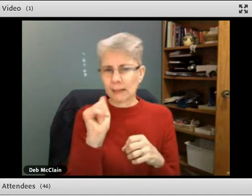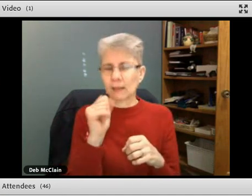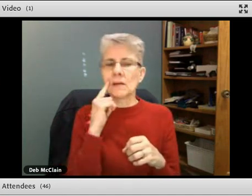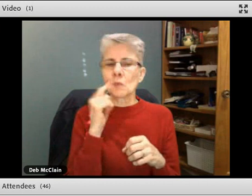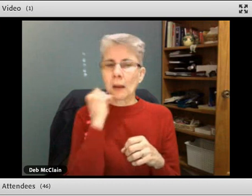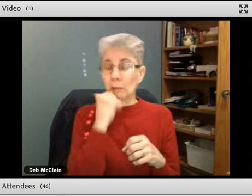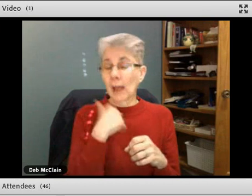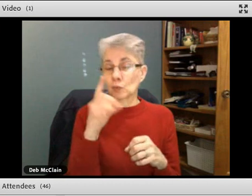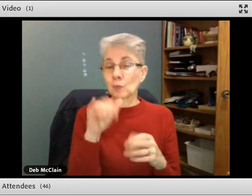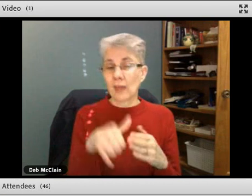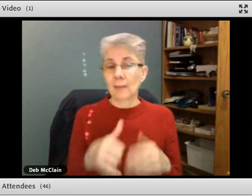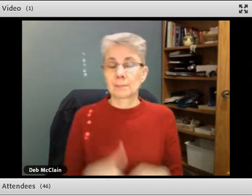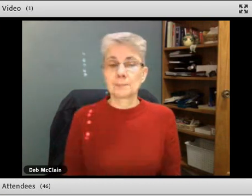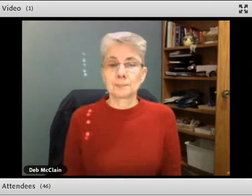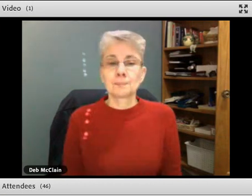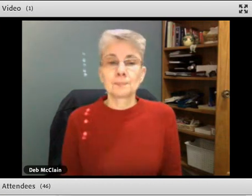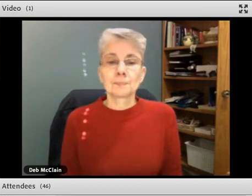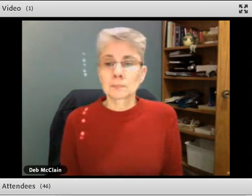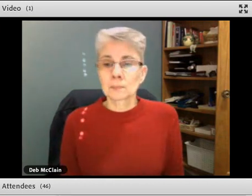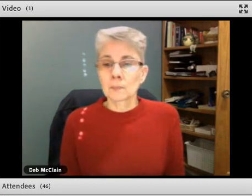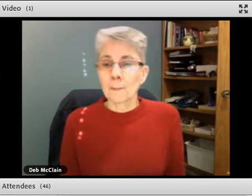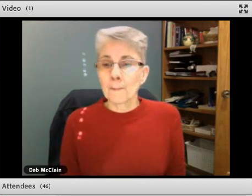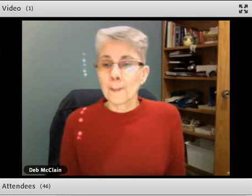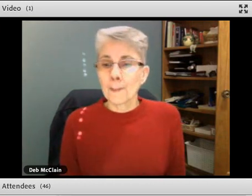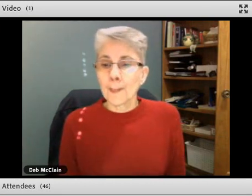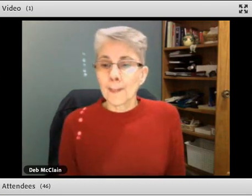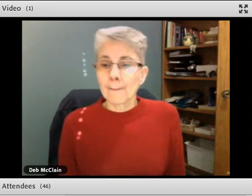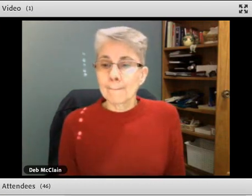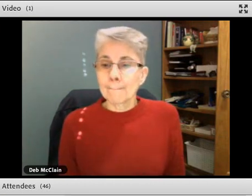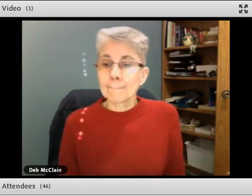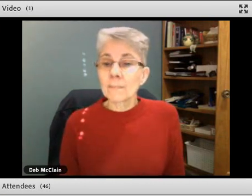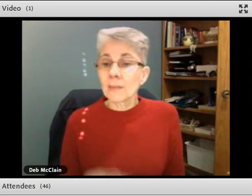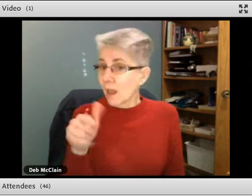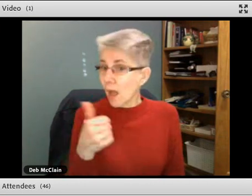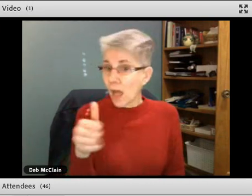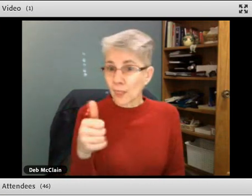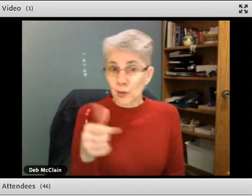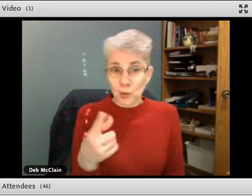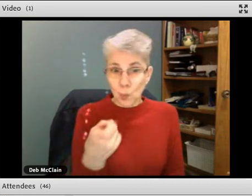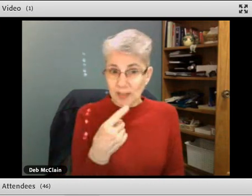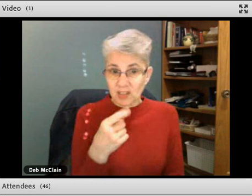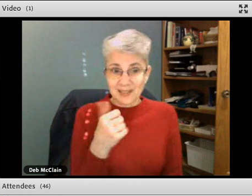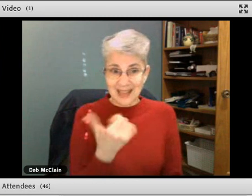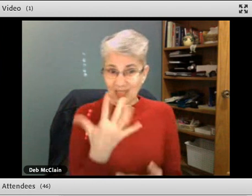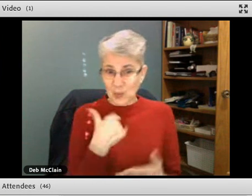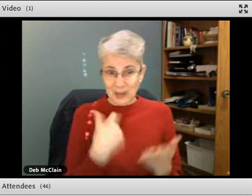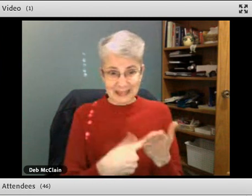So, is there anything else, anything we didn't cover that you were hoping that we would cover today?